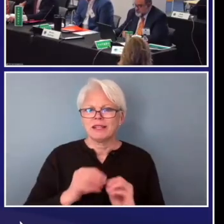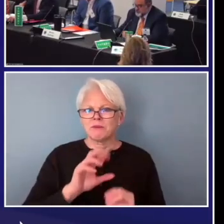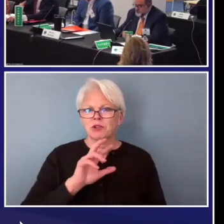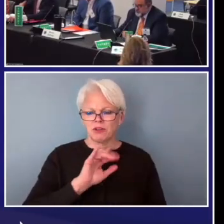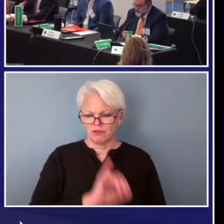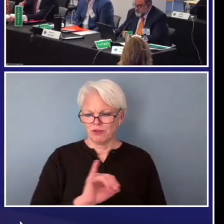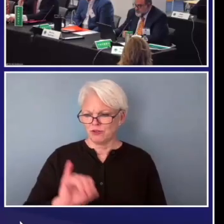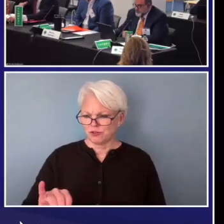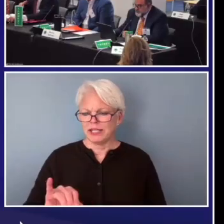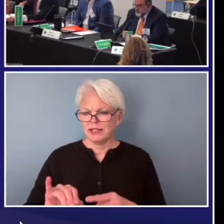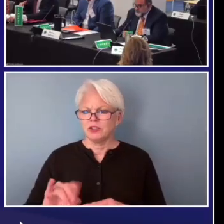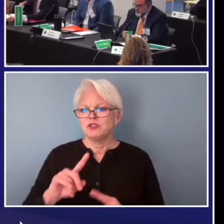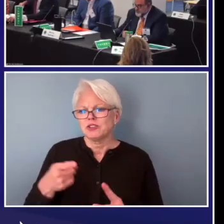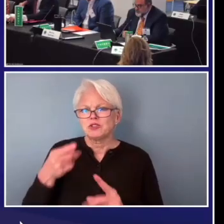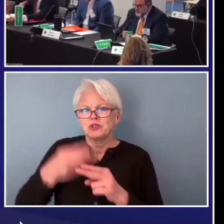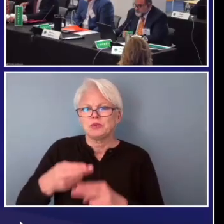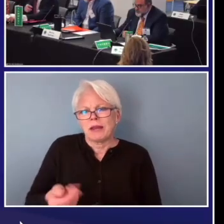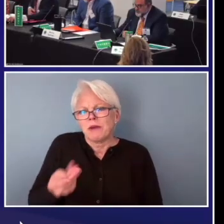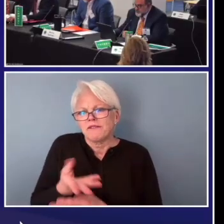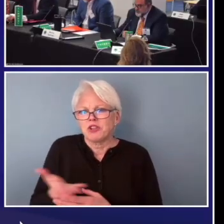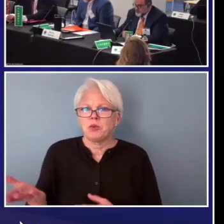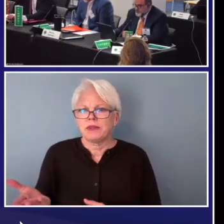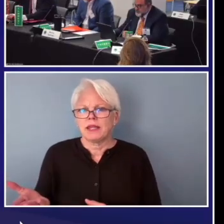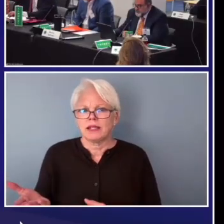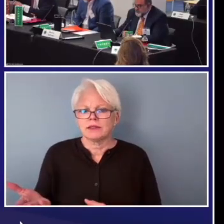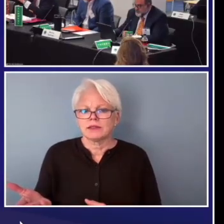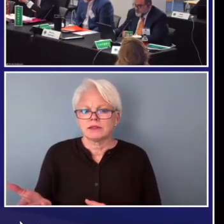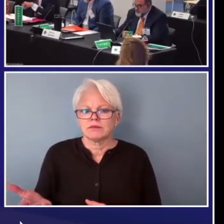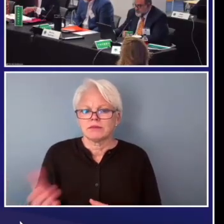specify a few of the things that may not have calls? So 2 questions. Thank you.